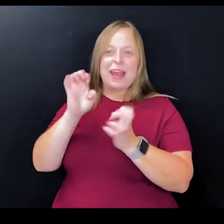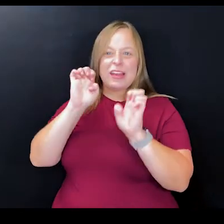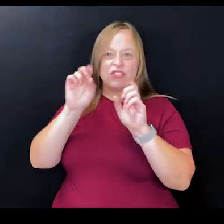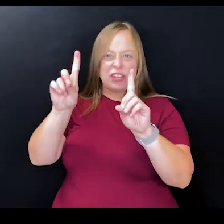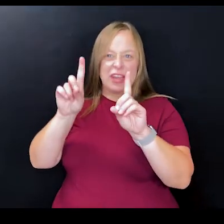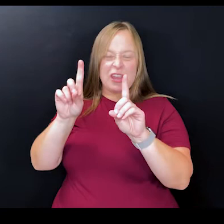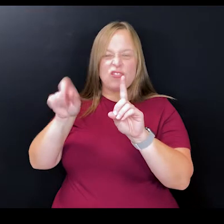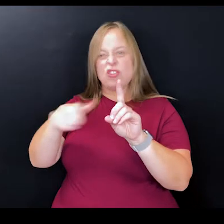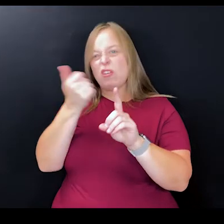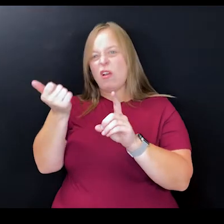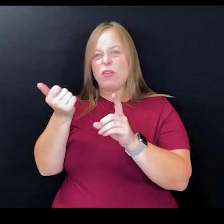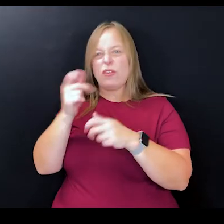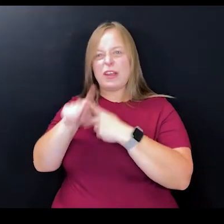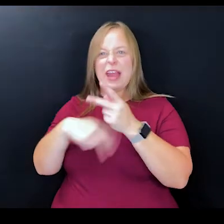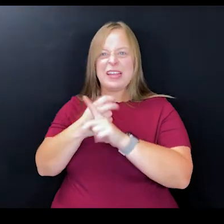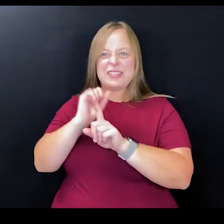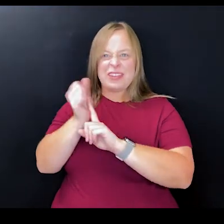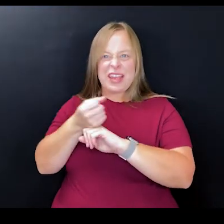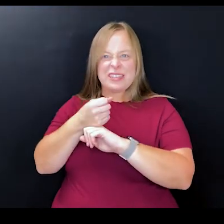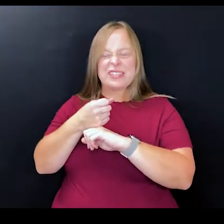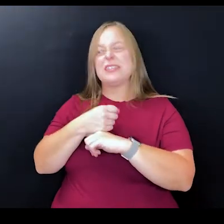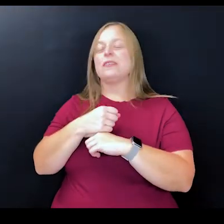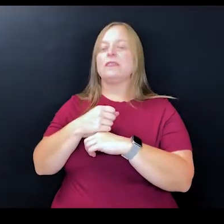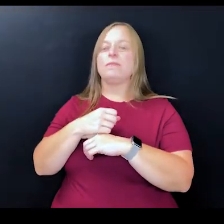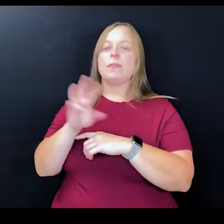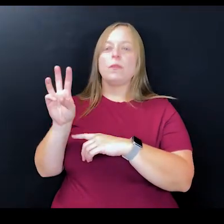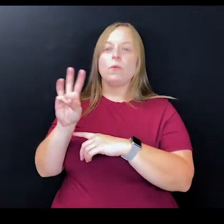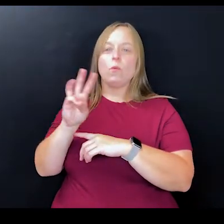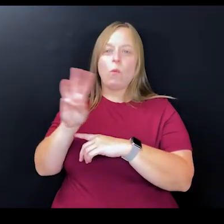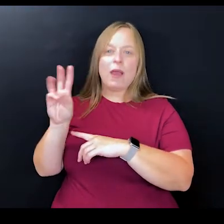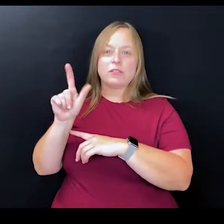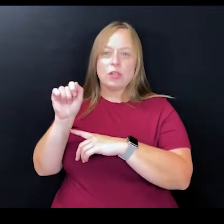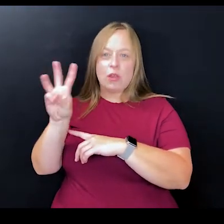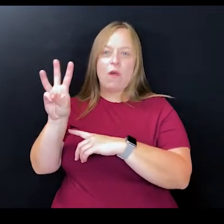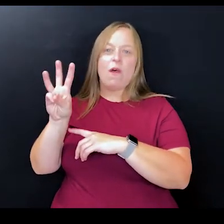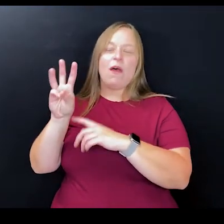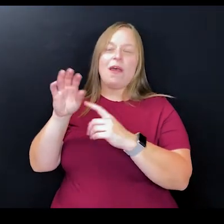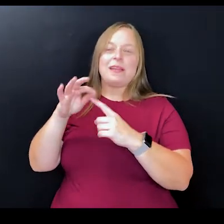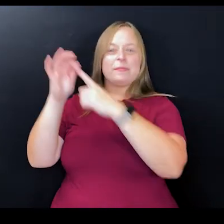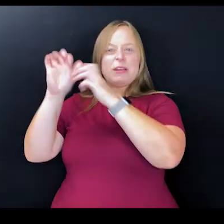and other cases. The cases come from Westlaw and Special Ed Connection,